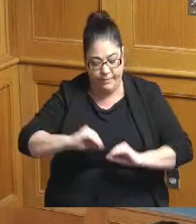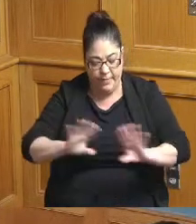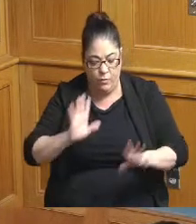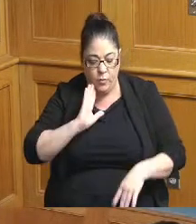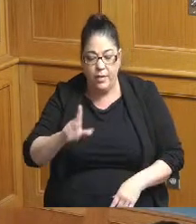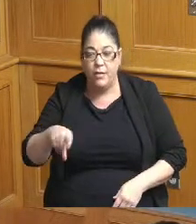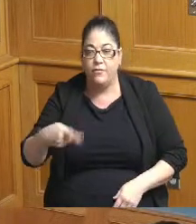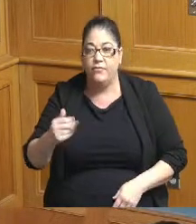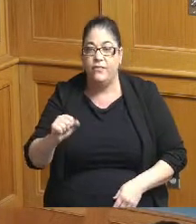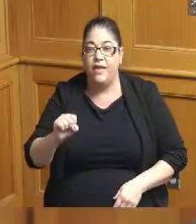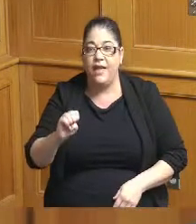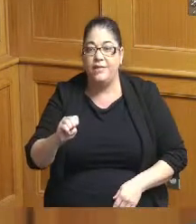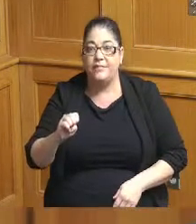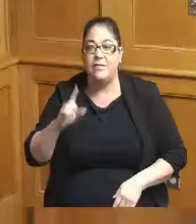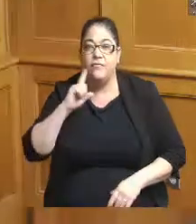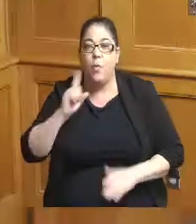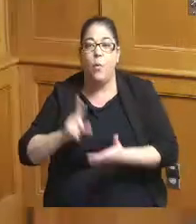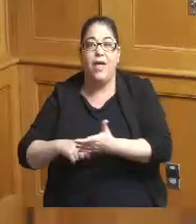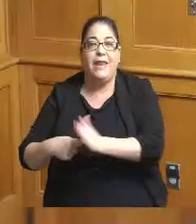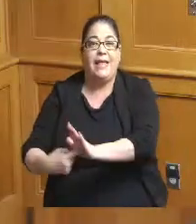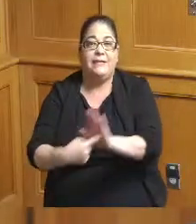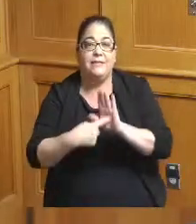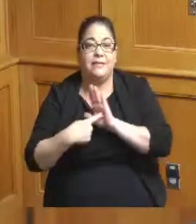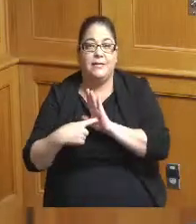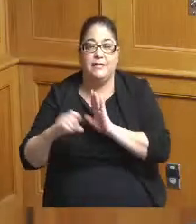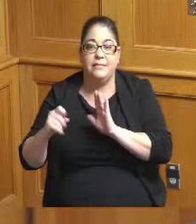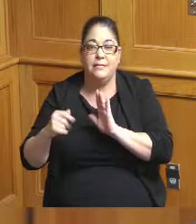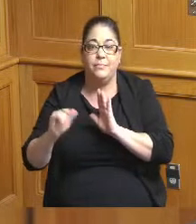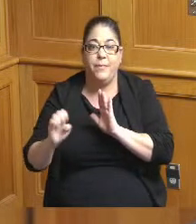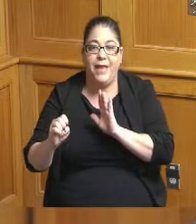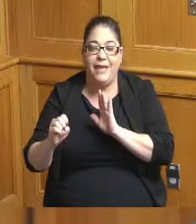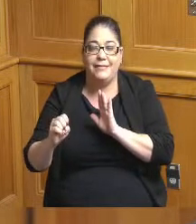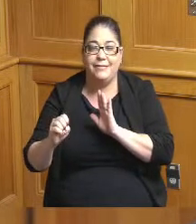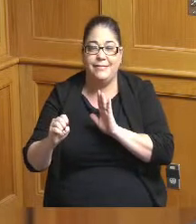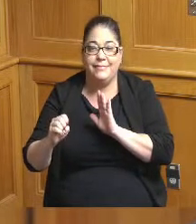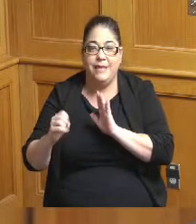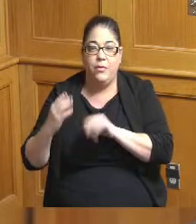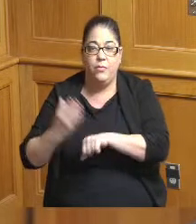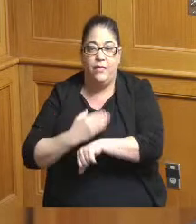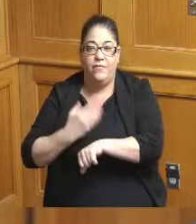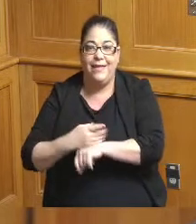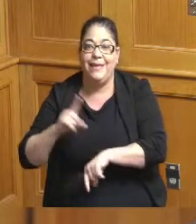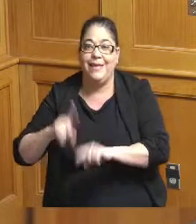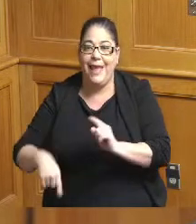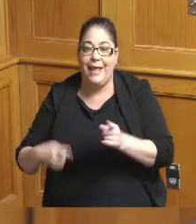of the exhibit space at the convention center cannot happen at the same time as the hotel and